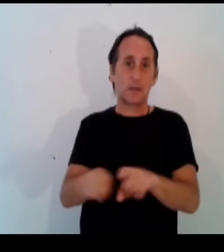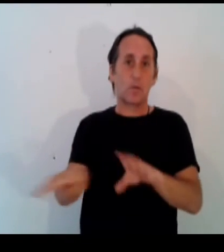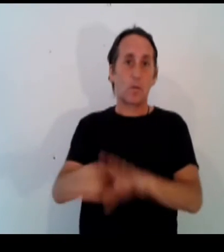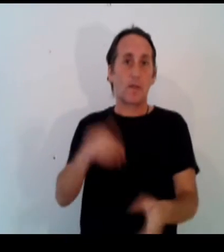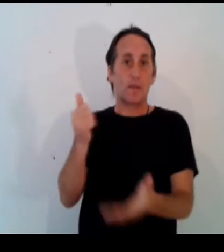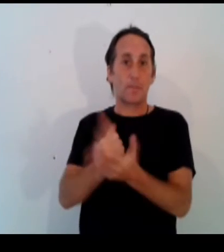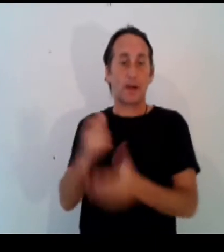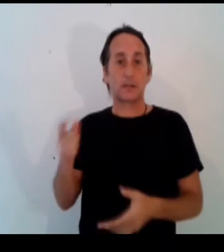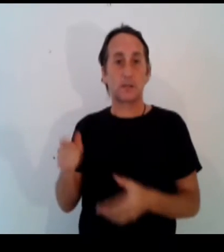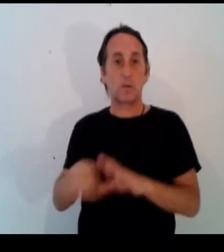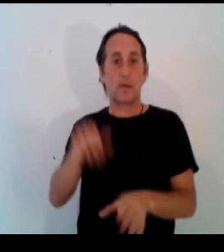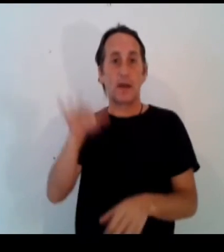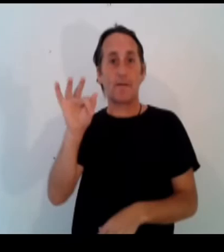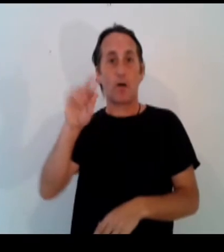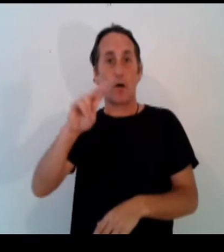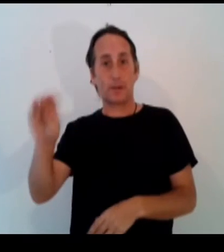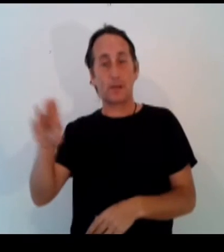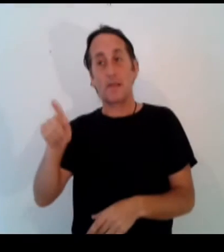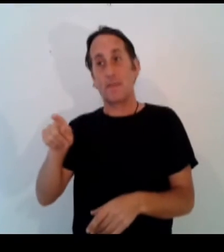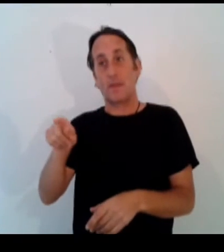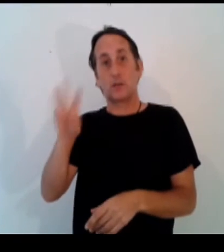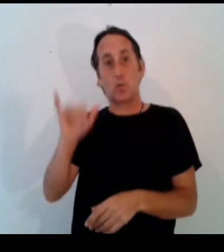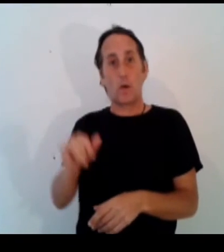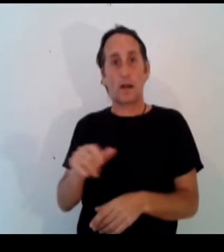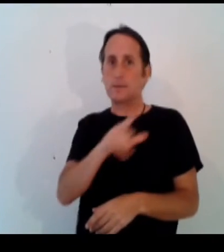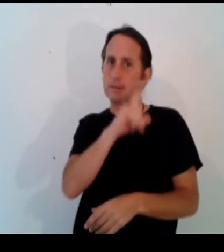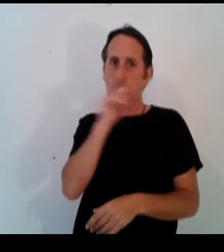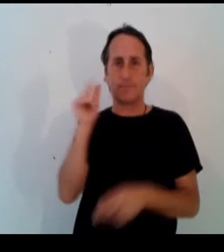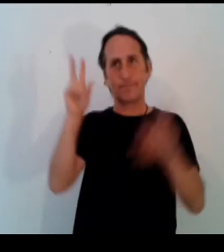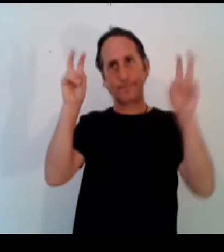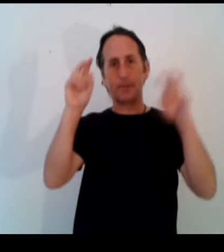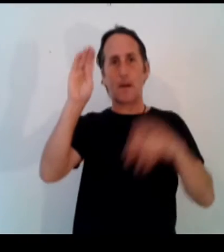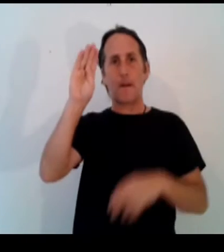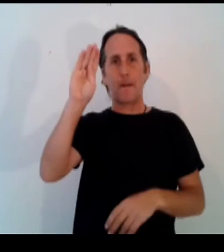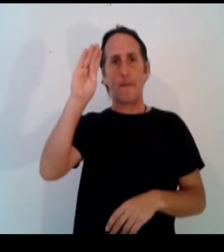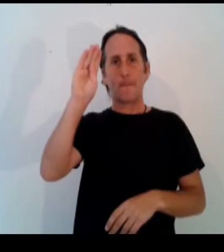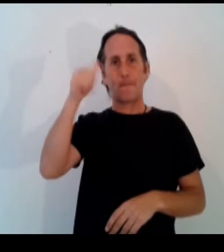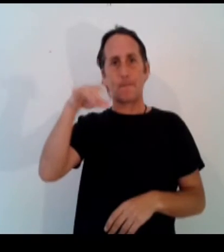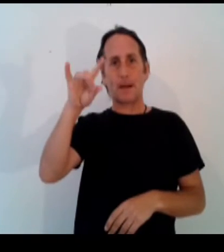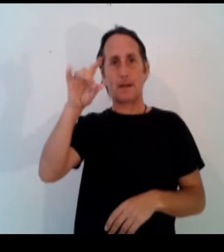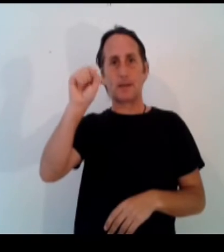And it's exactly the same with the banks running Fractional reserve Banking that's why they call them "the banksters"